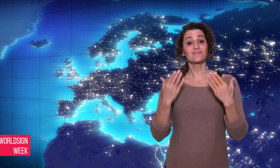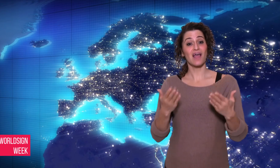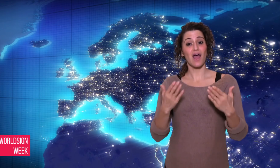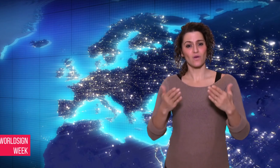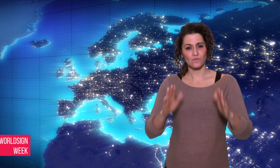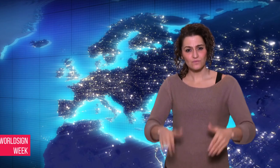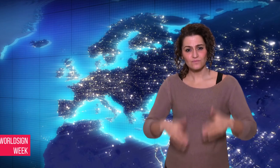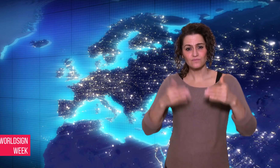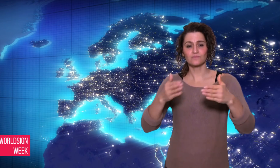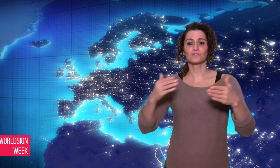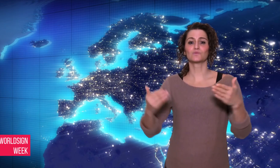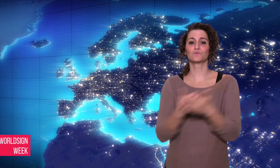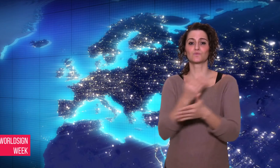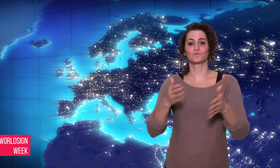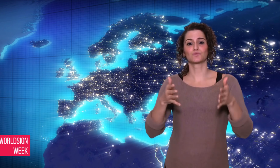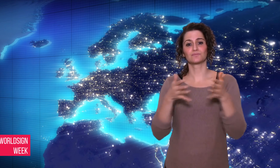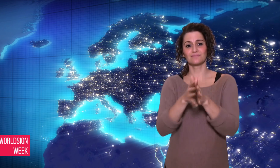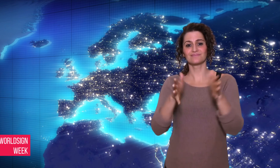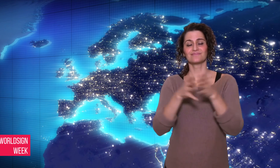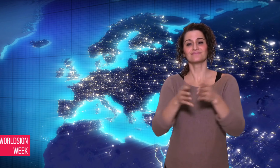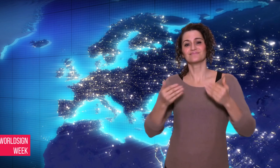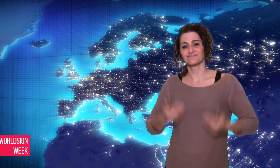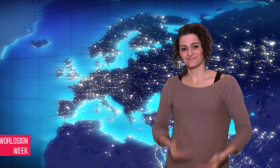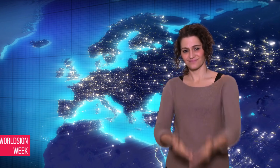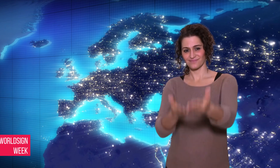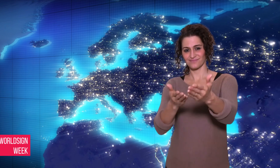Now, let’s go to next story.